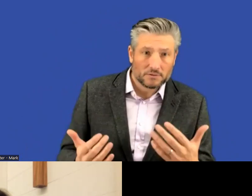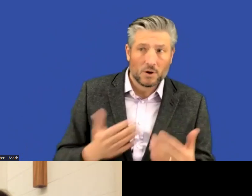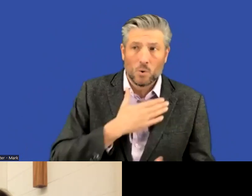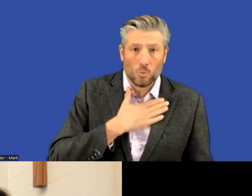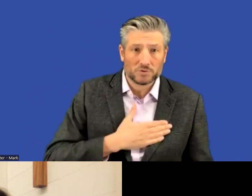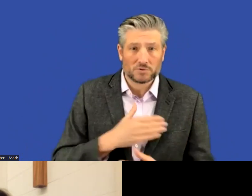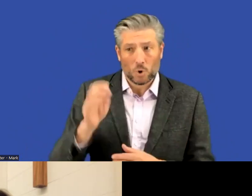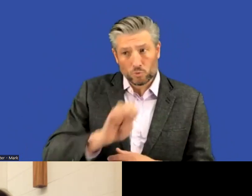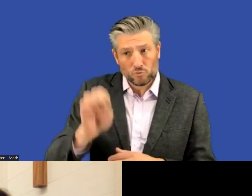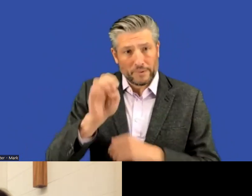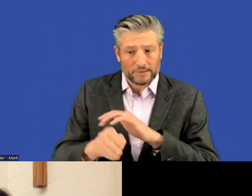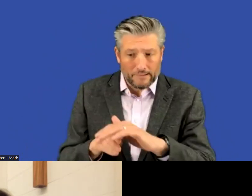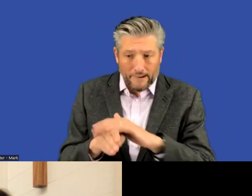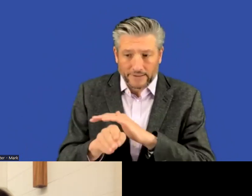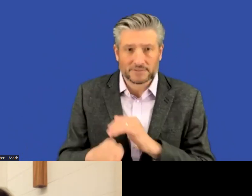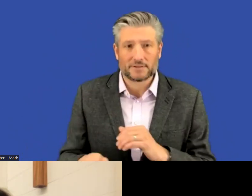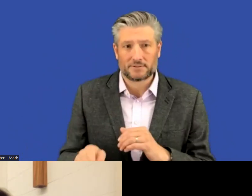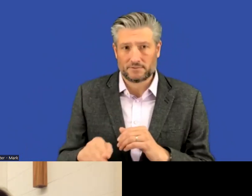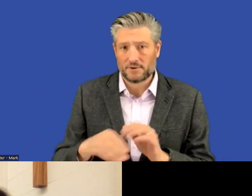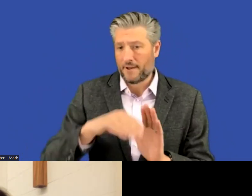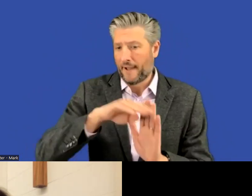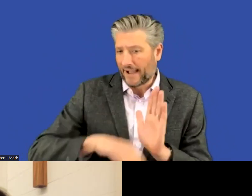So this one, we're waiting for it.